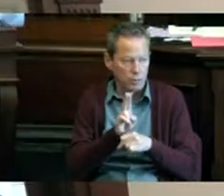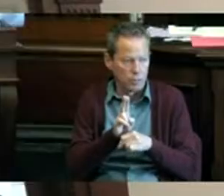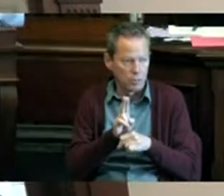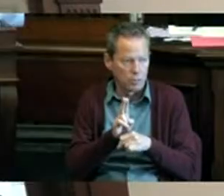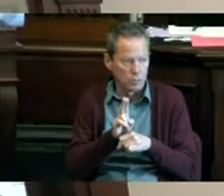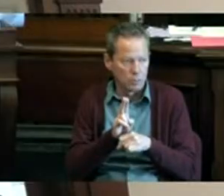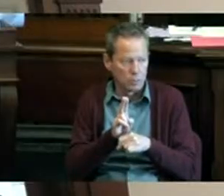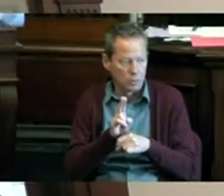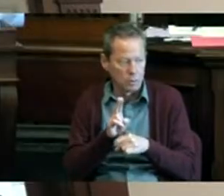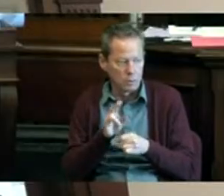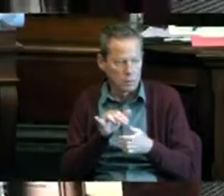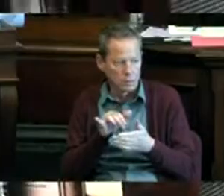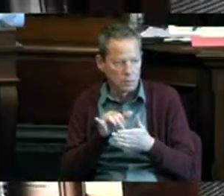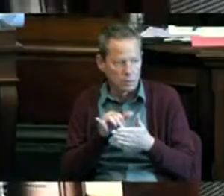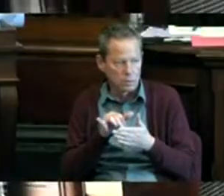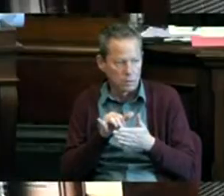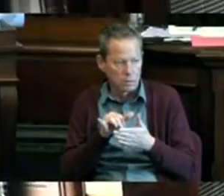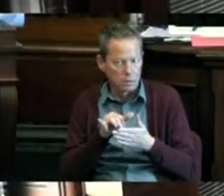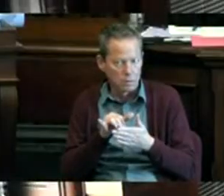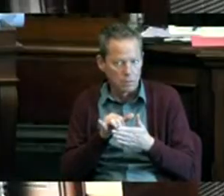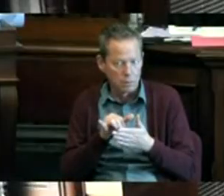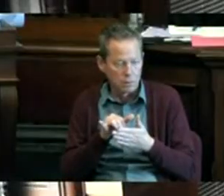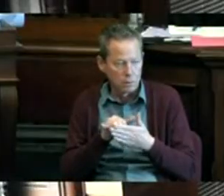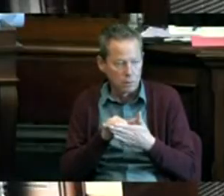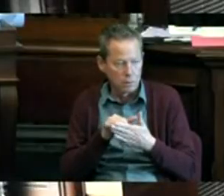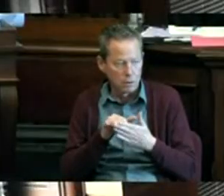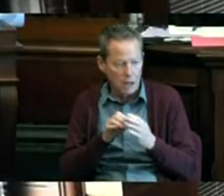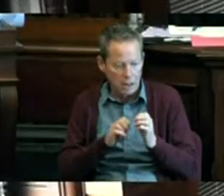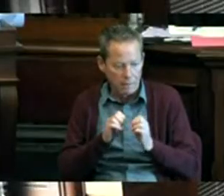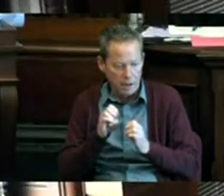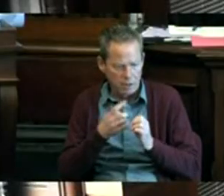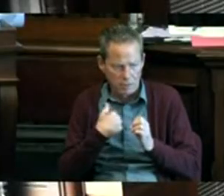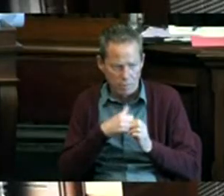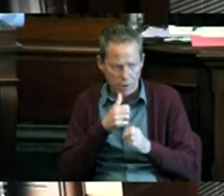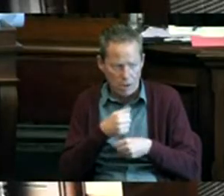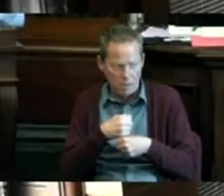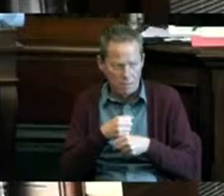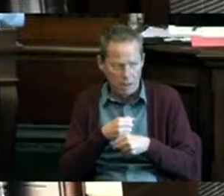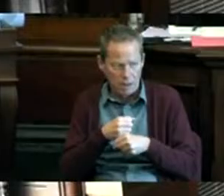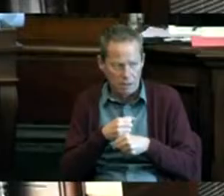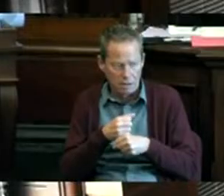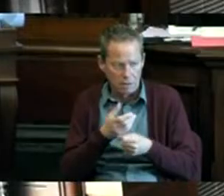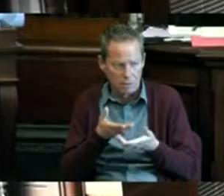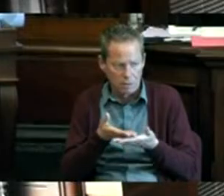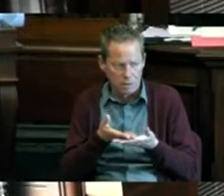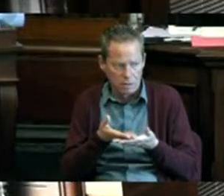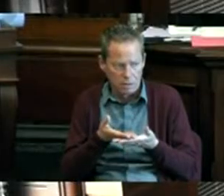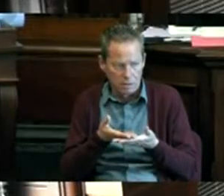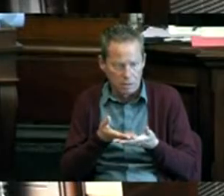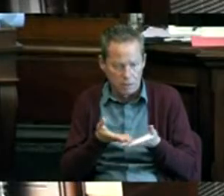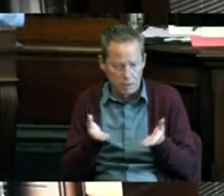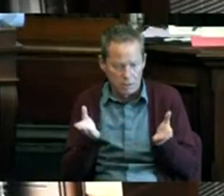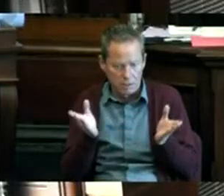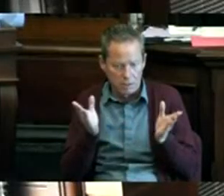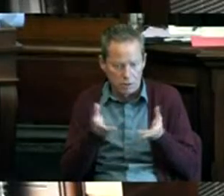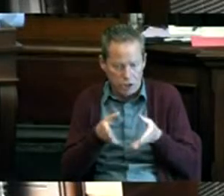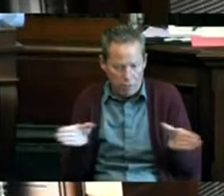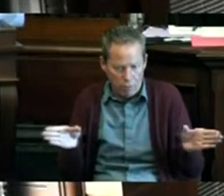a process that this city has chosen to use. This is this is